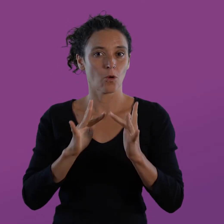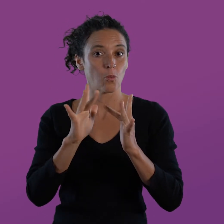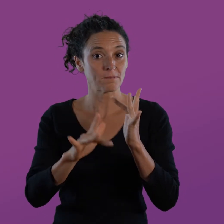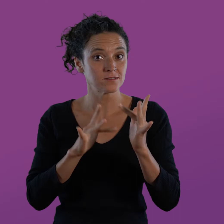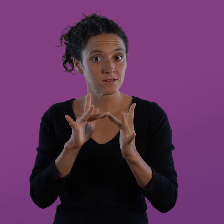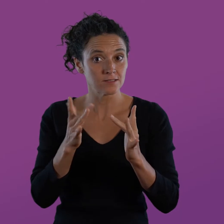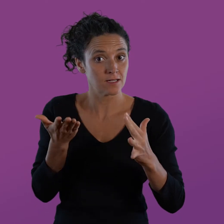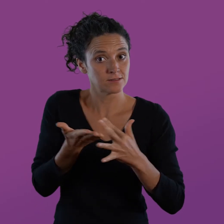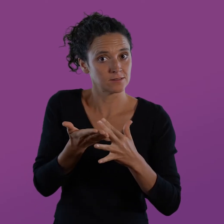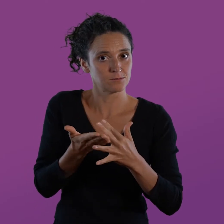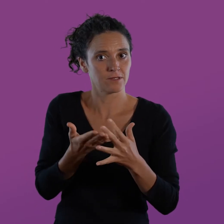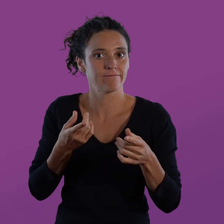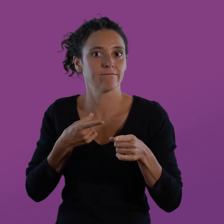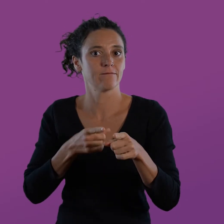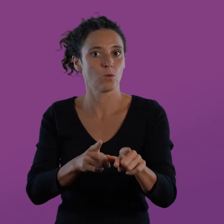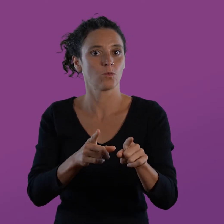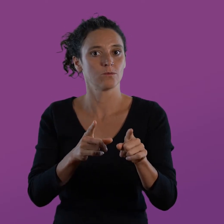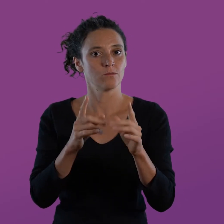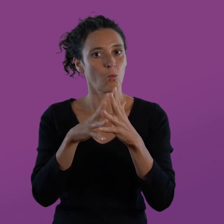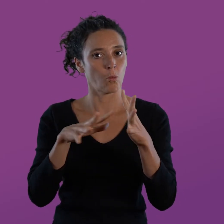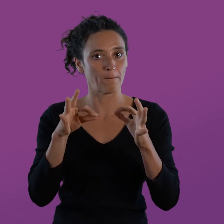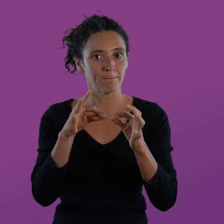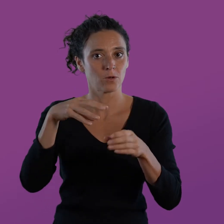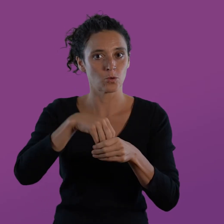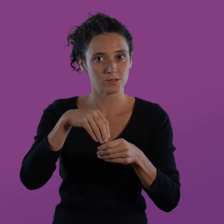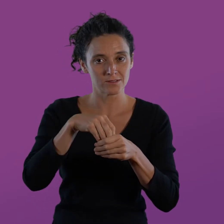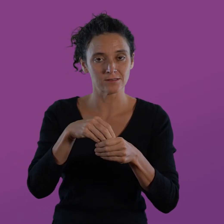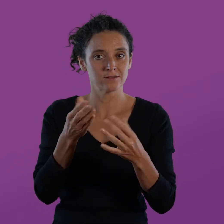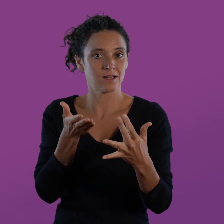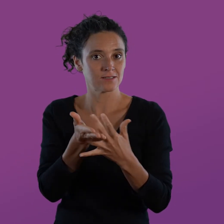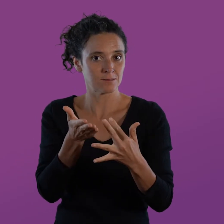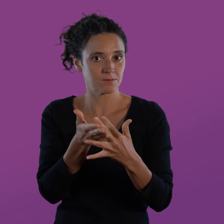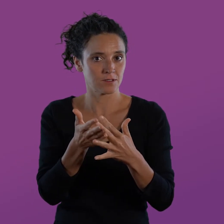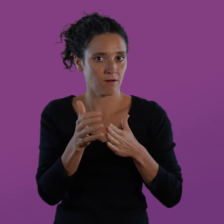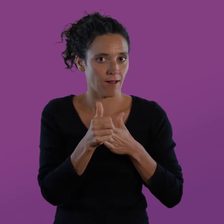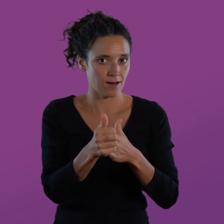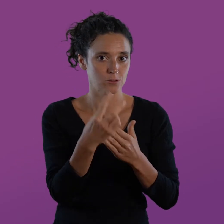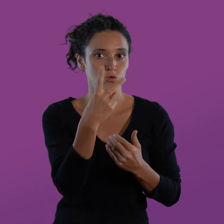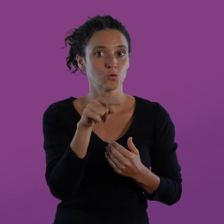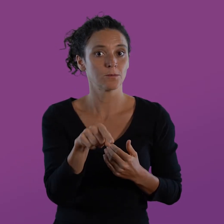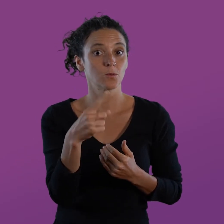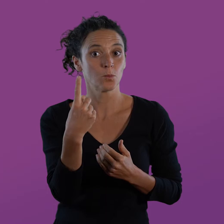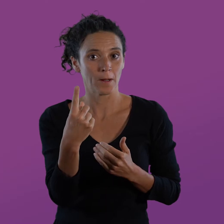Our website uses universal design and adheres to the Web Content Accessibility Guidelines 2.1 -